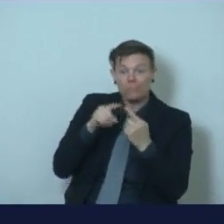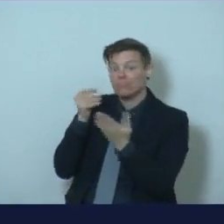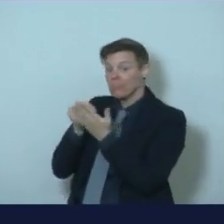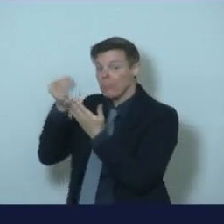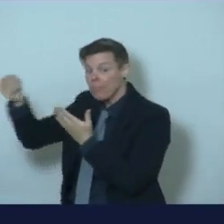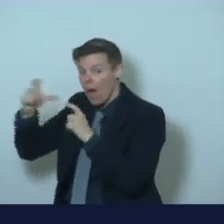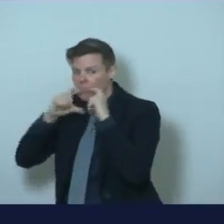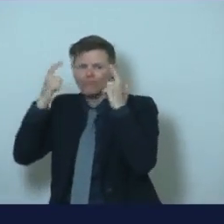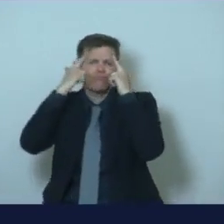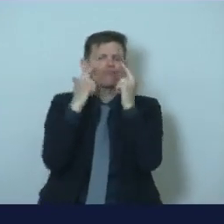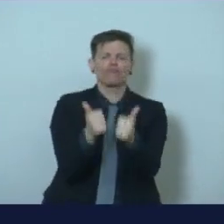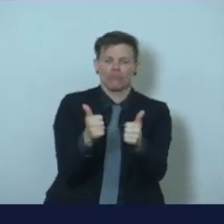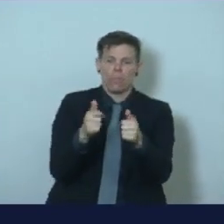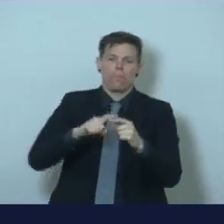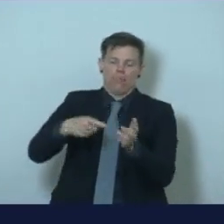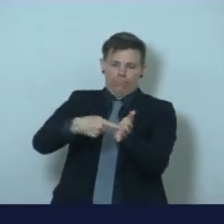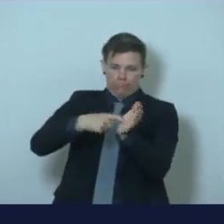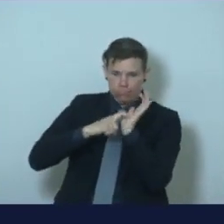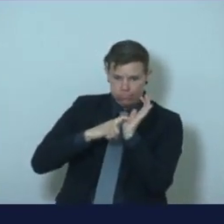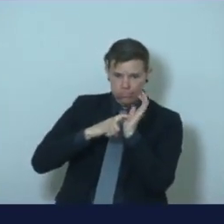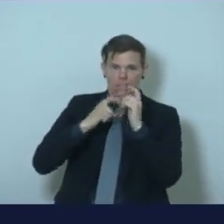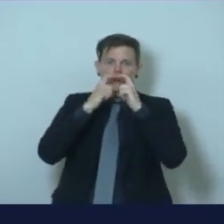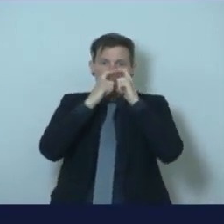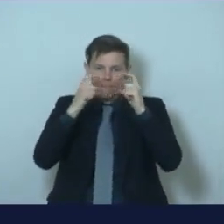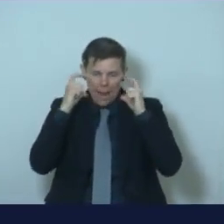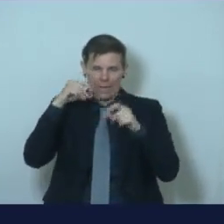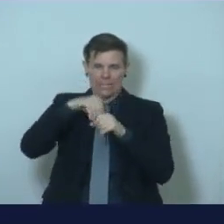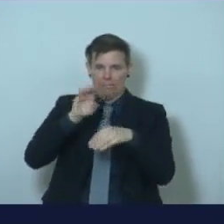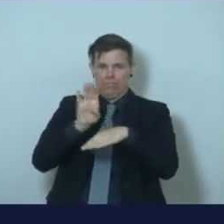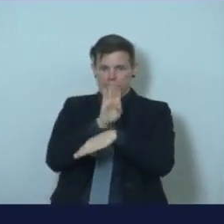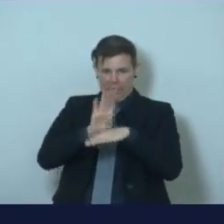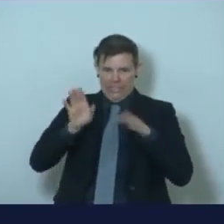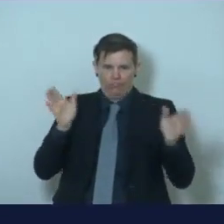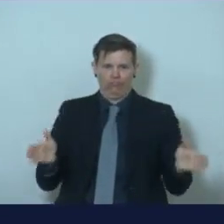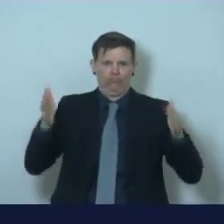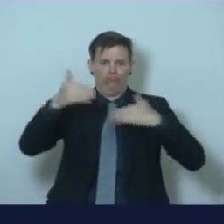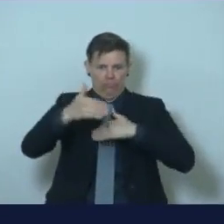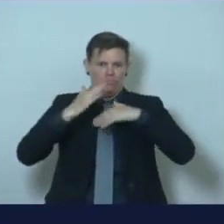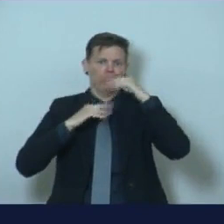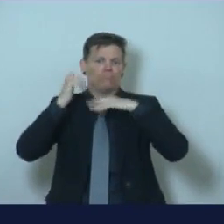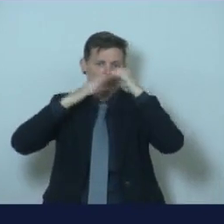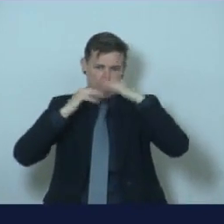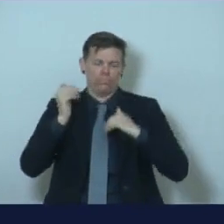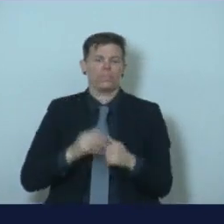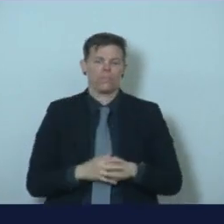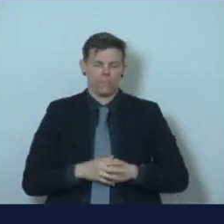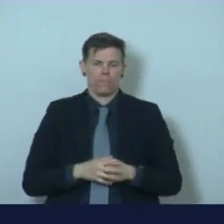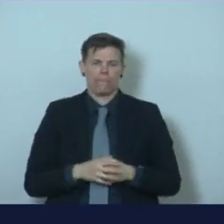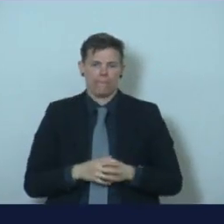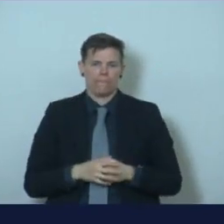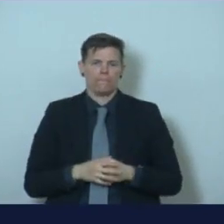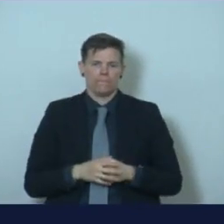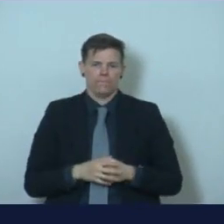IF YOU ARE A BUSINESS, THAT HAS ACCESS TO OTHER FACE COVERINGS AND MASK LIKE SURGE CALL MASKS AND THAT IS FINE.